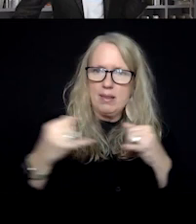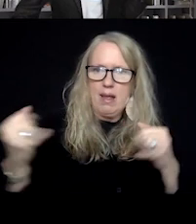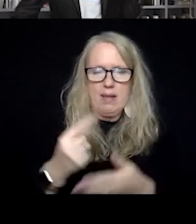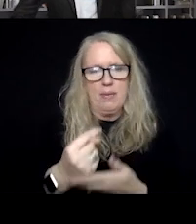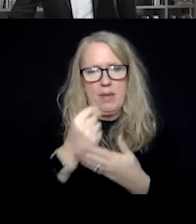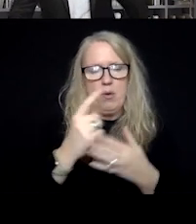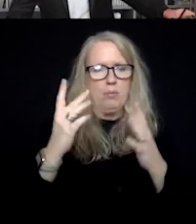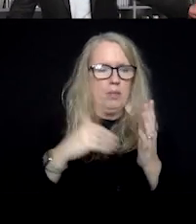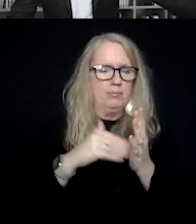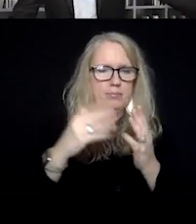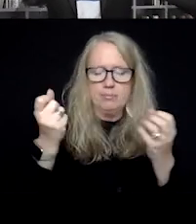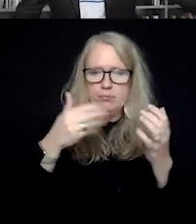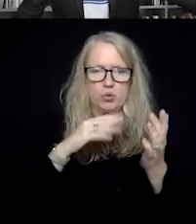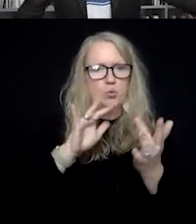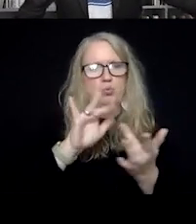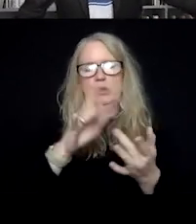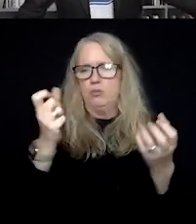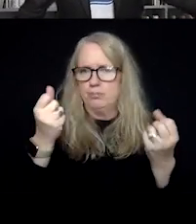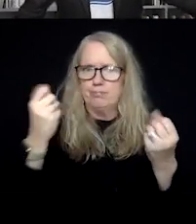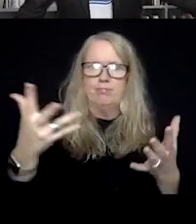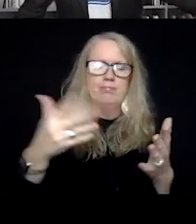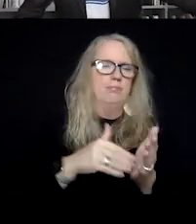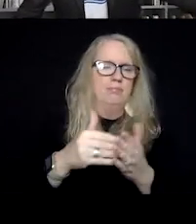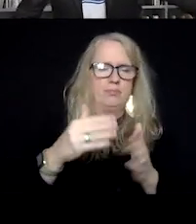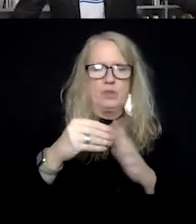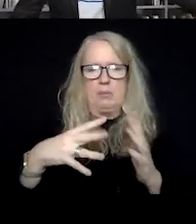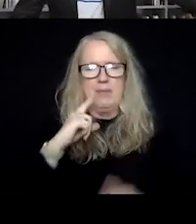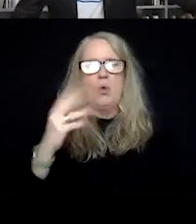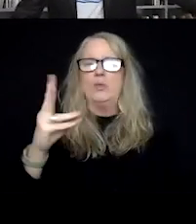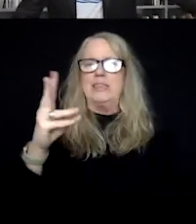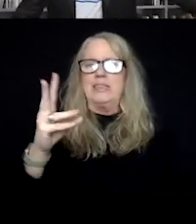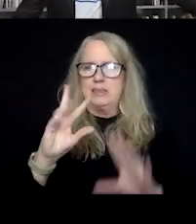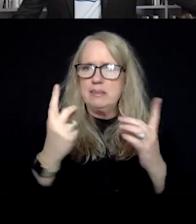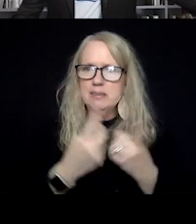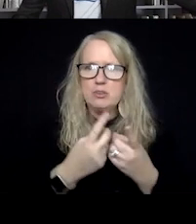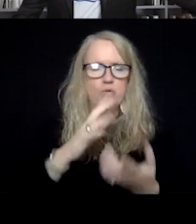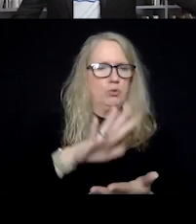STUDENTS AND JUST IN THOSE DISTRICTS, SCHOOLS HAVE SIGNED PROVIDER